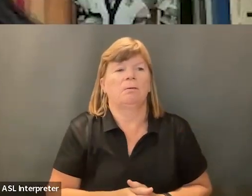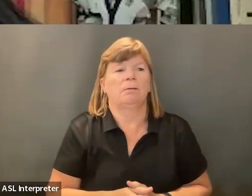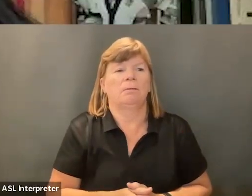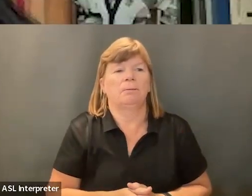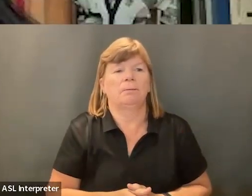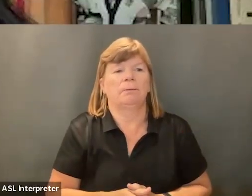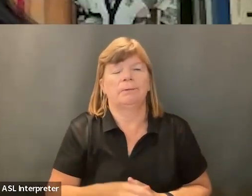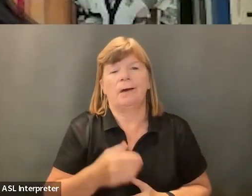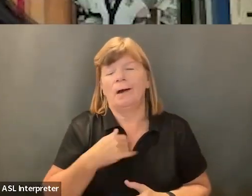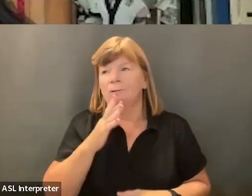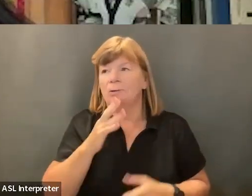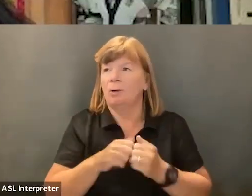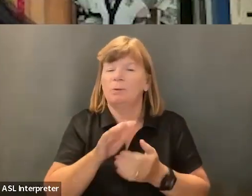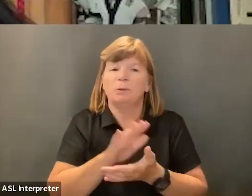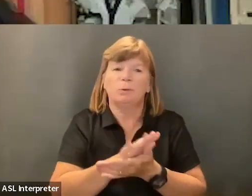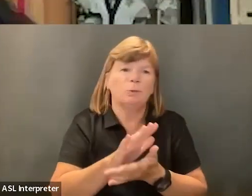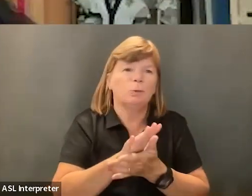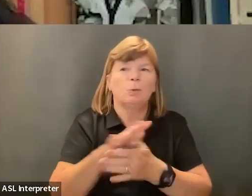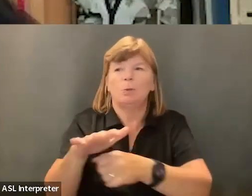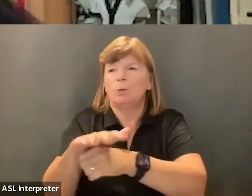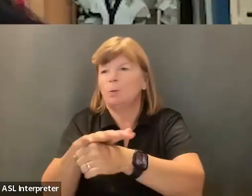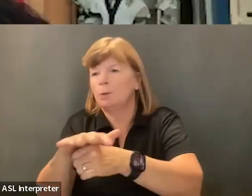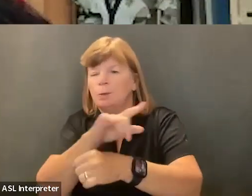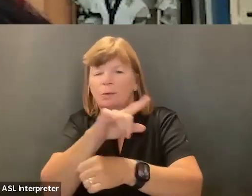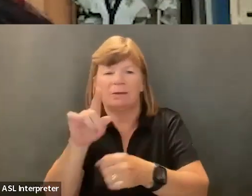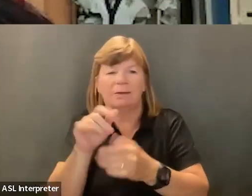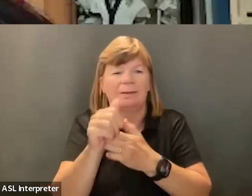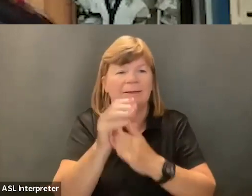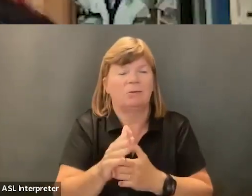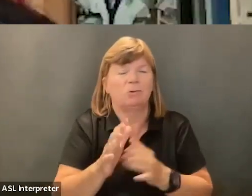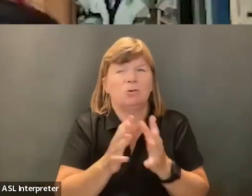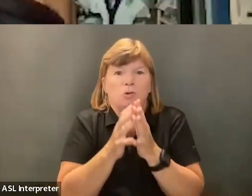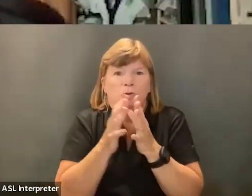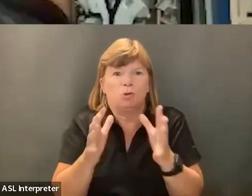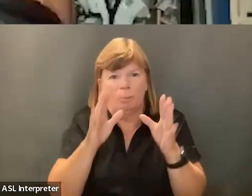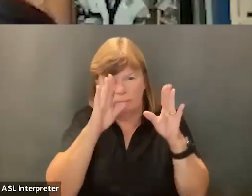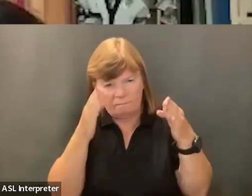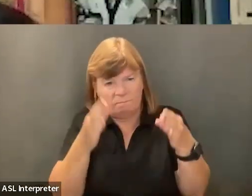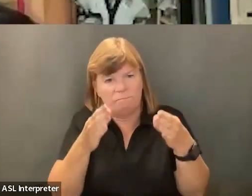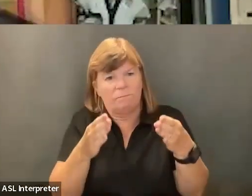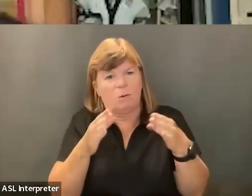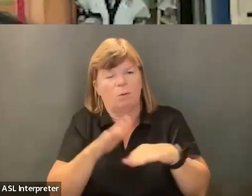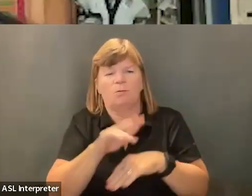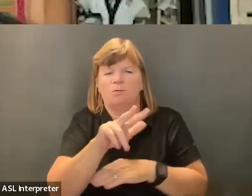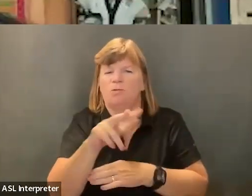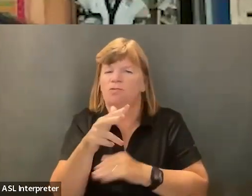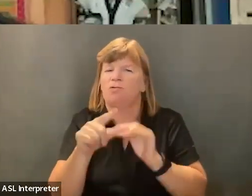um School District leaders there's so much focus on those third grade reading comprehension scores